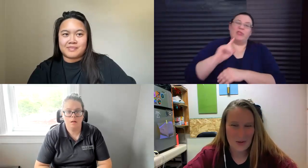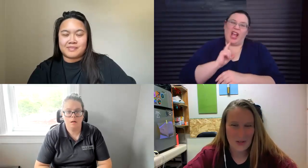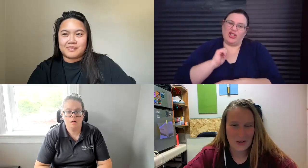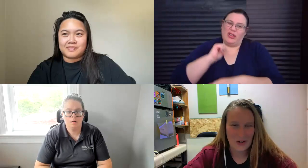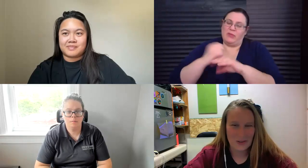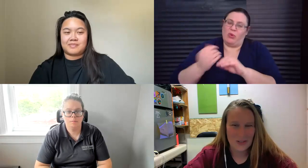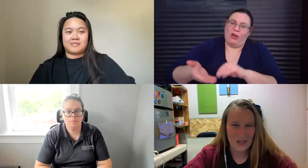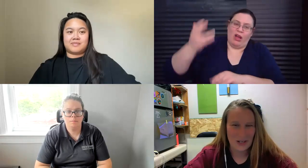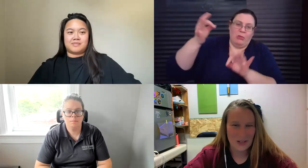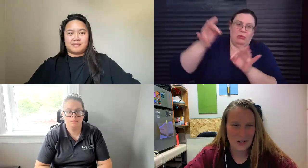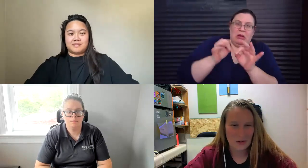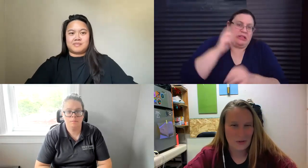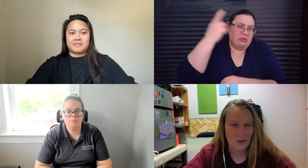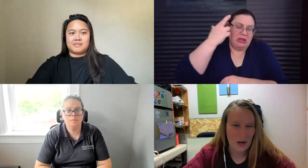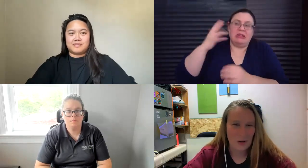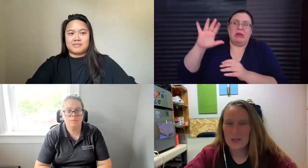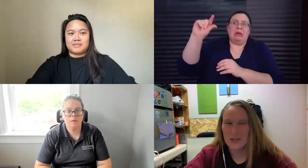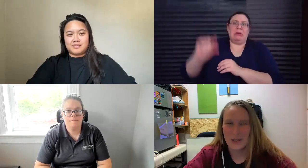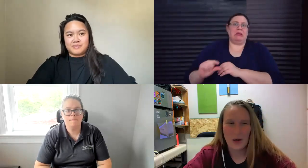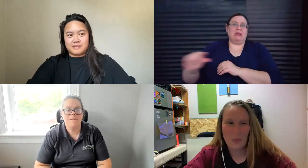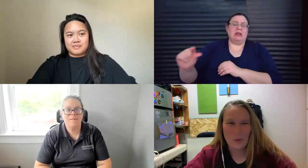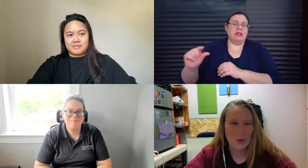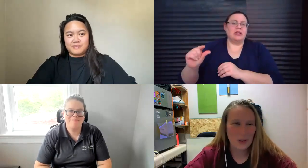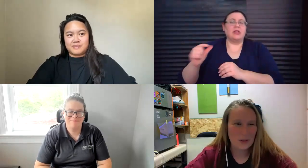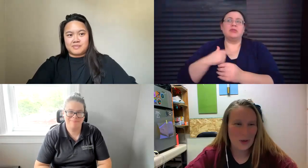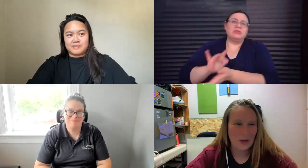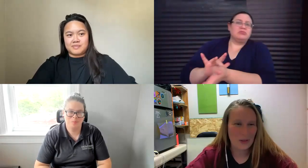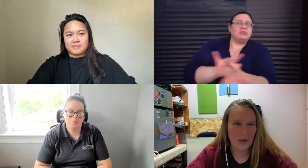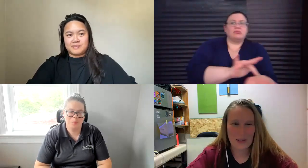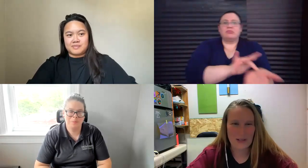So I was getting a general vibe and seeing how people liked my things, wow, I'm blown